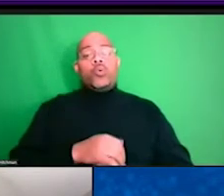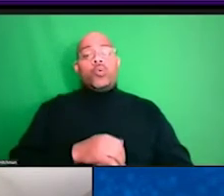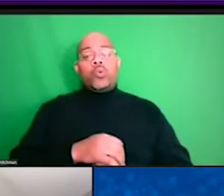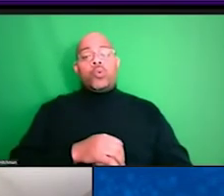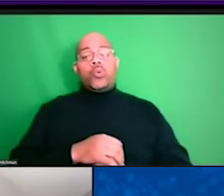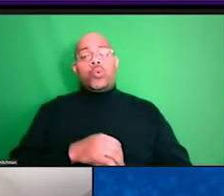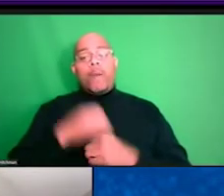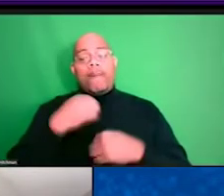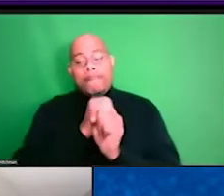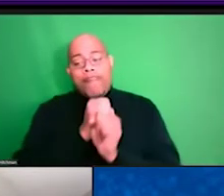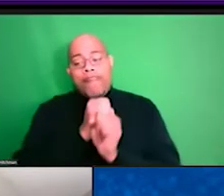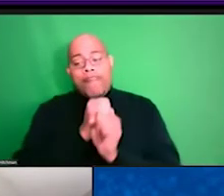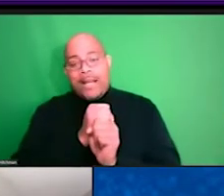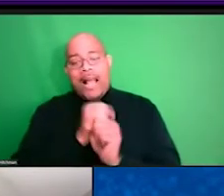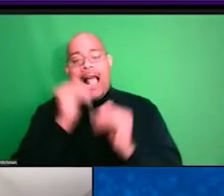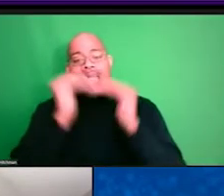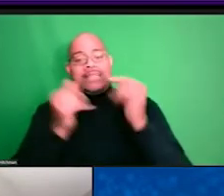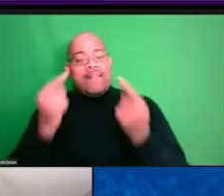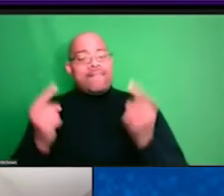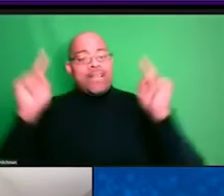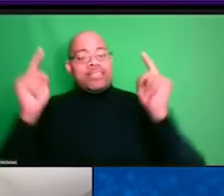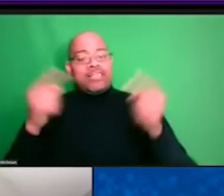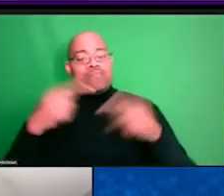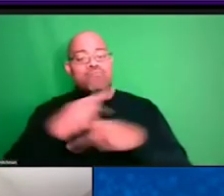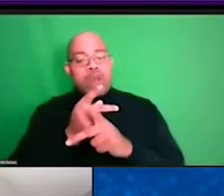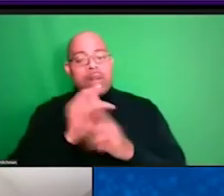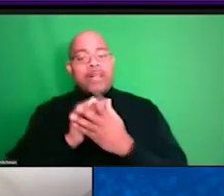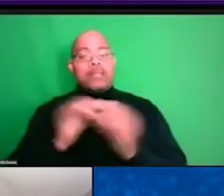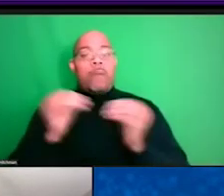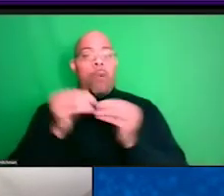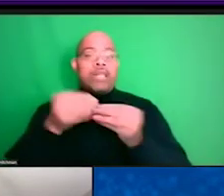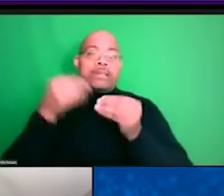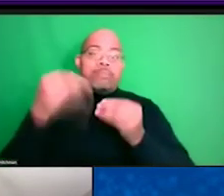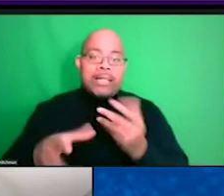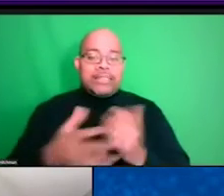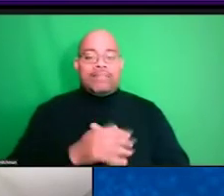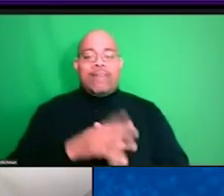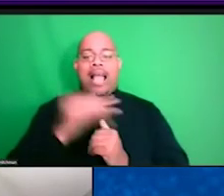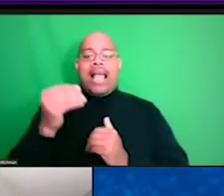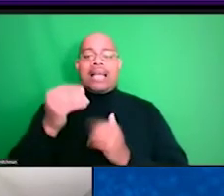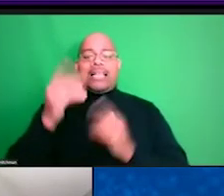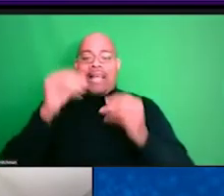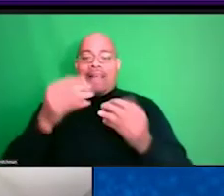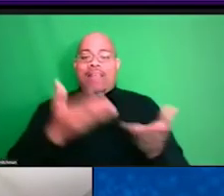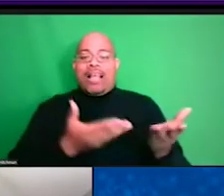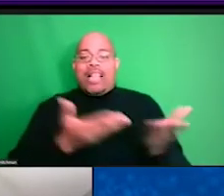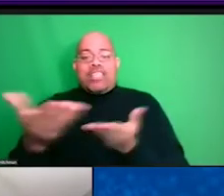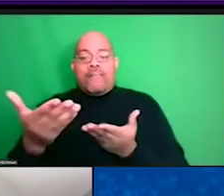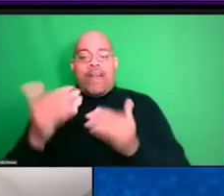a less effective product that is more expensive and you've certainly delivered a less accessible